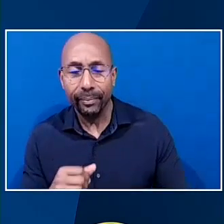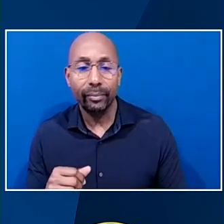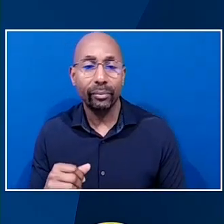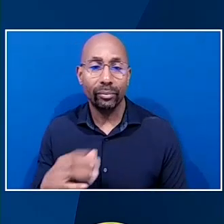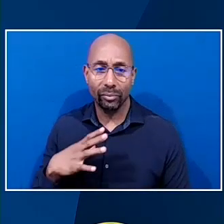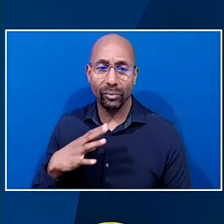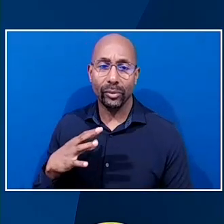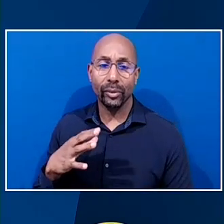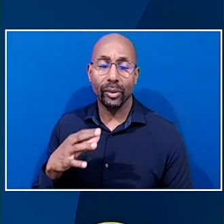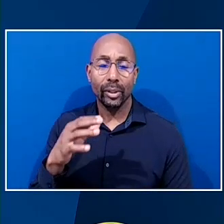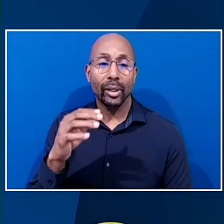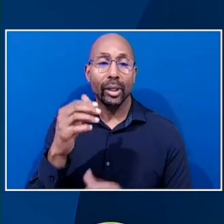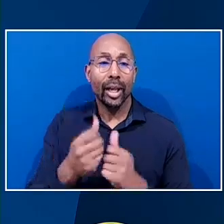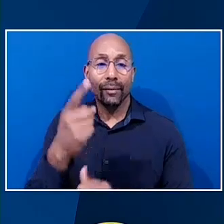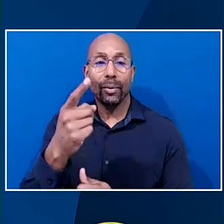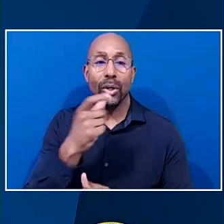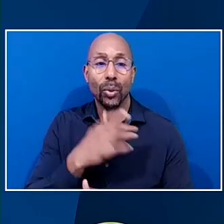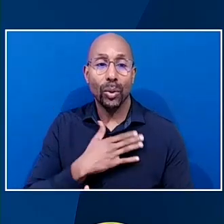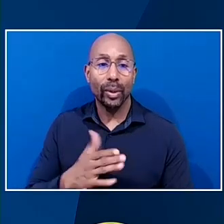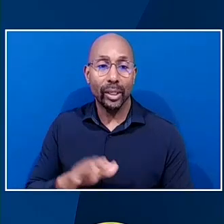participate in a minute. Laura?